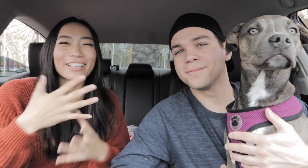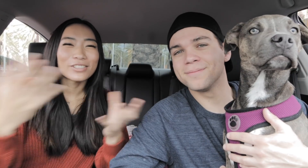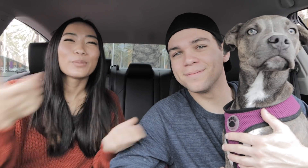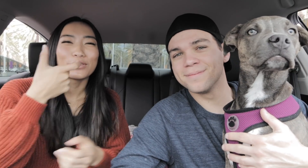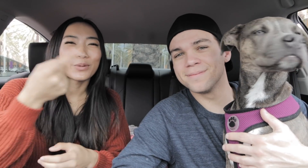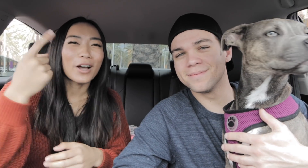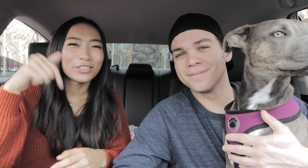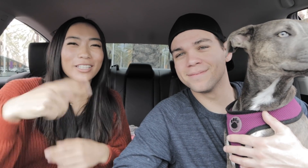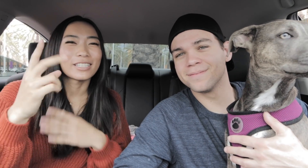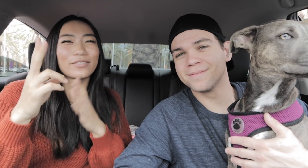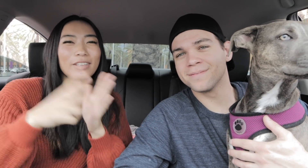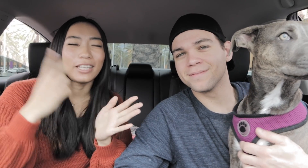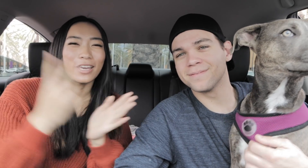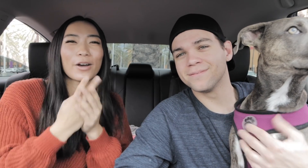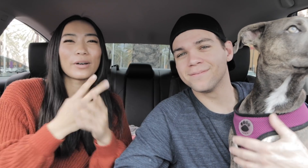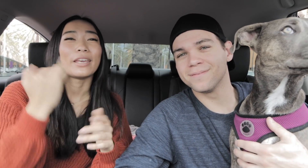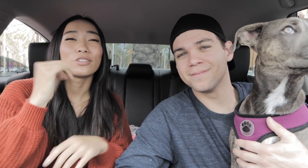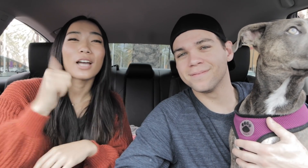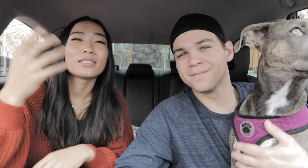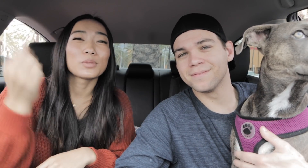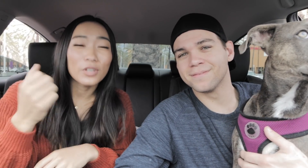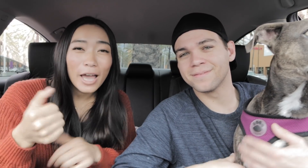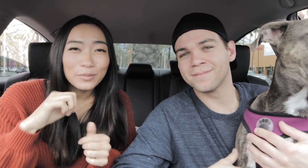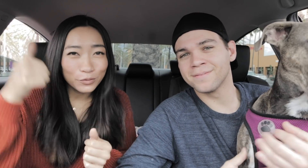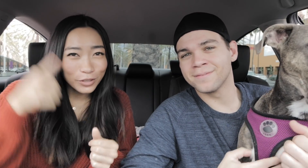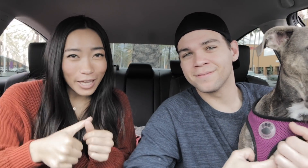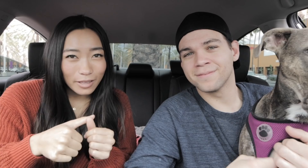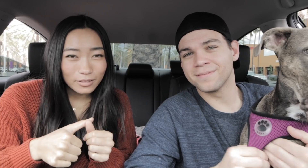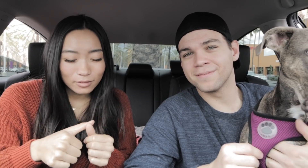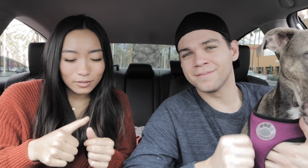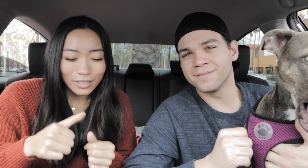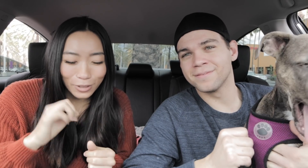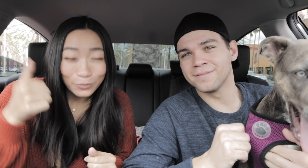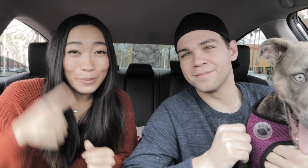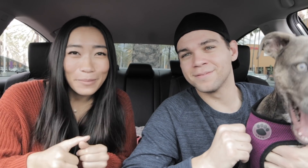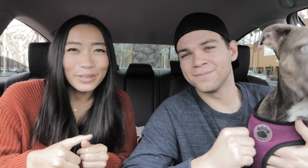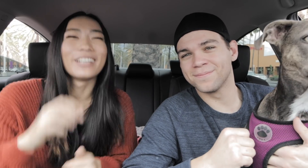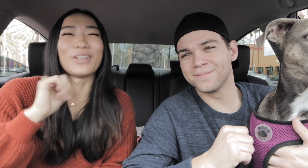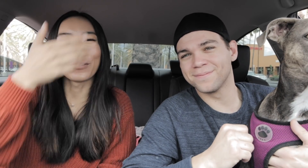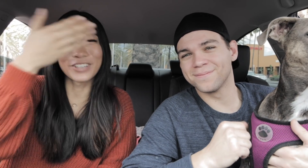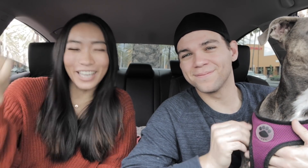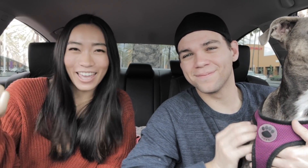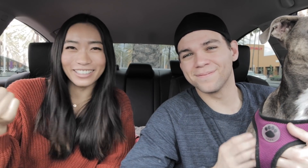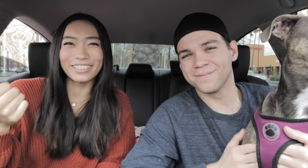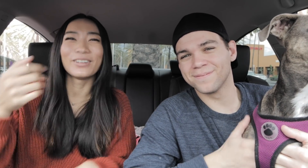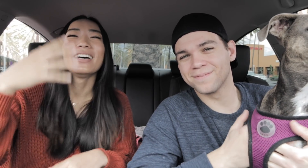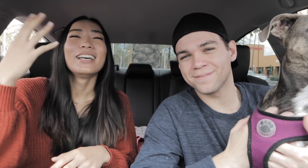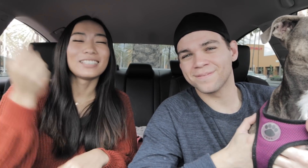E:yes when you talk to that person what's best way for you two to communicate successfully really thats all it is so we read each other's minds because we're together Thank you guys so much for watching this video if you're not subscribed don't forget(signed remember)